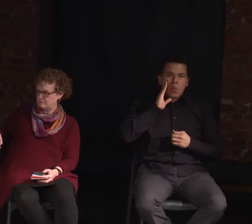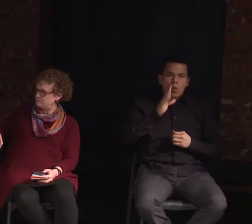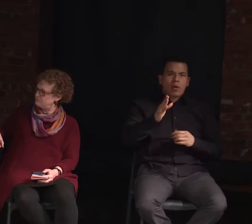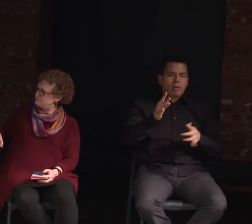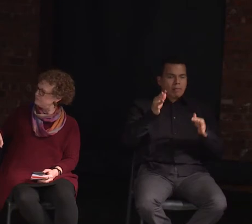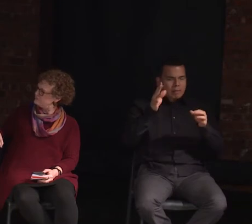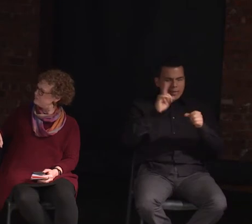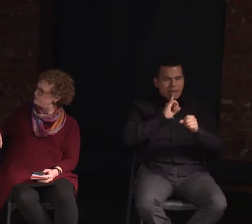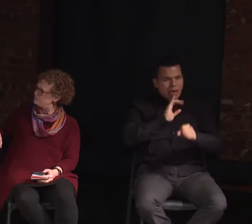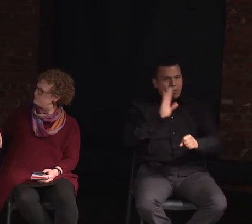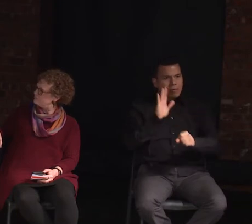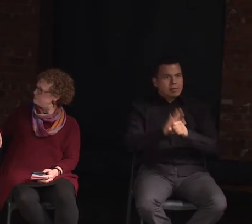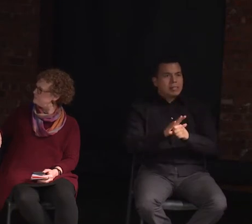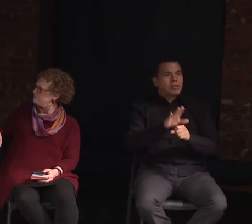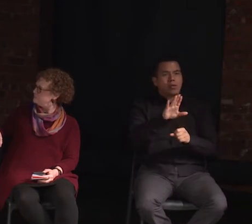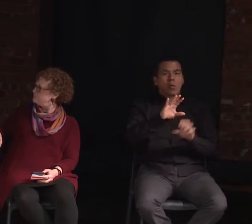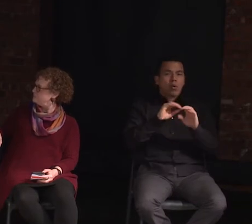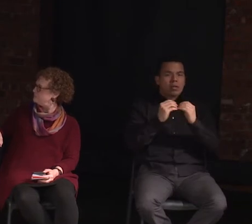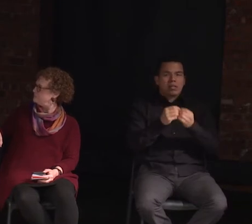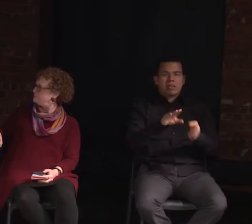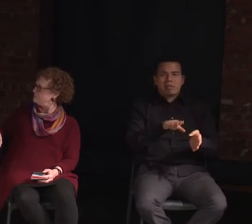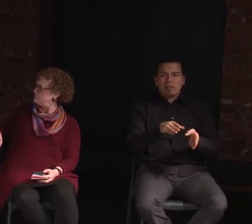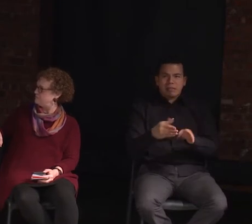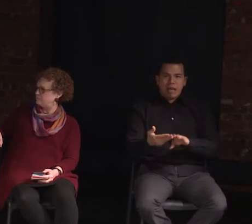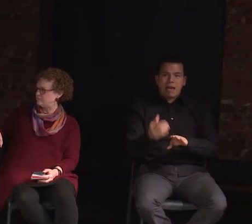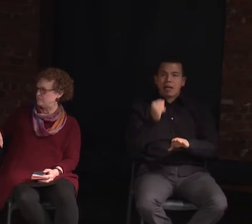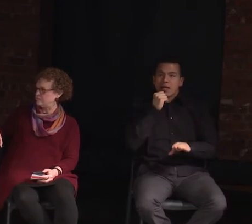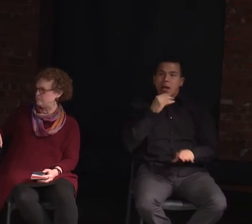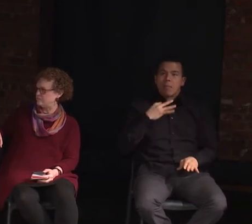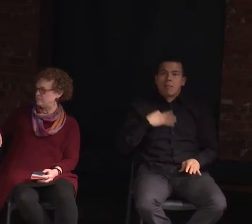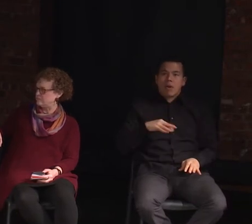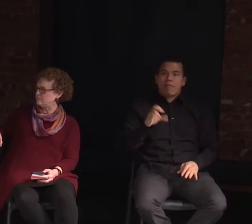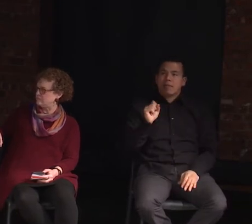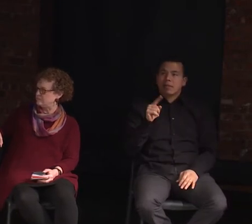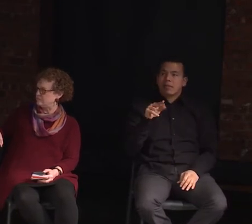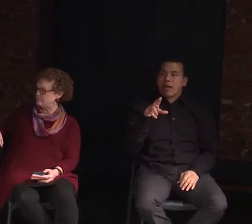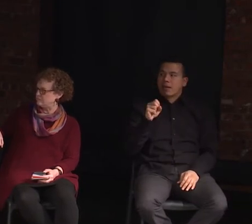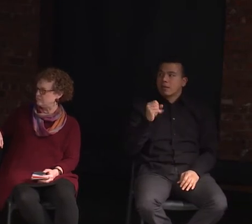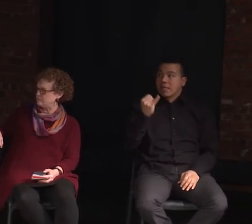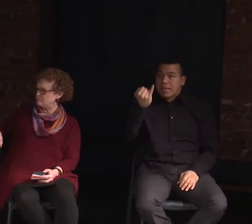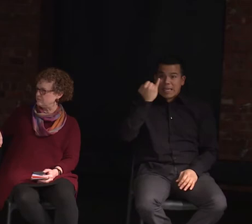nonprofit status, if you get involved in electoral politics.